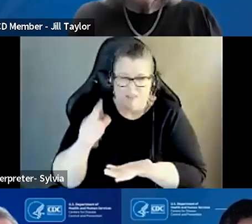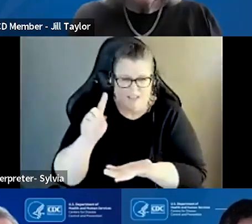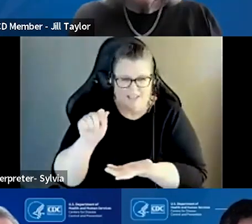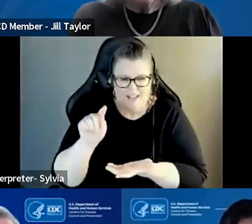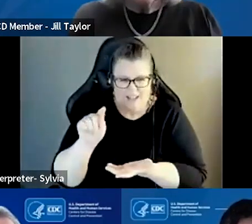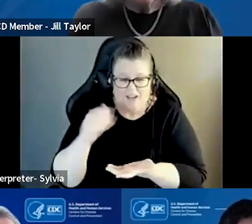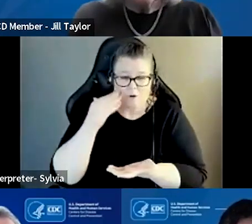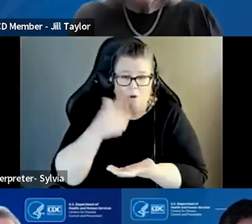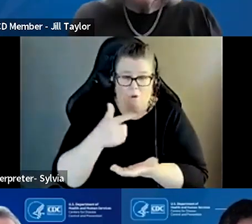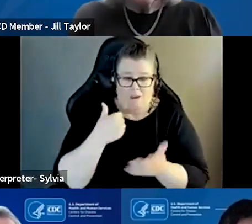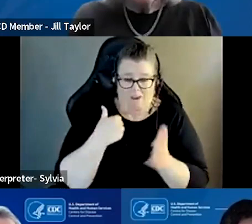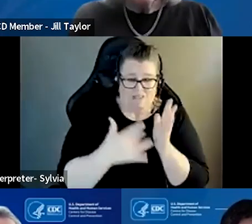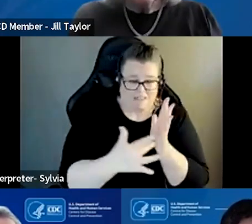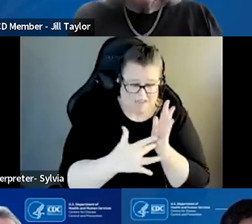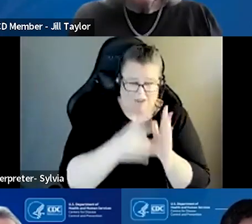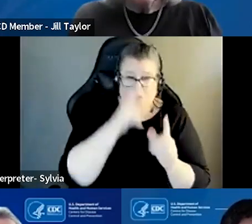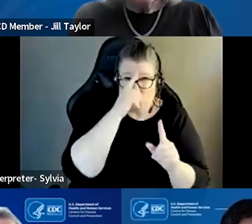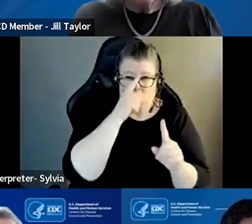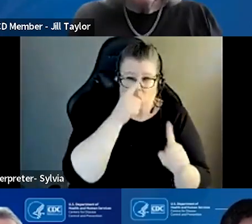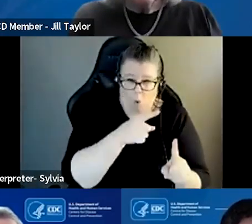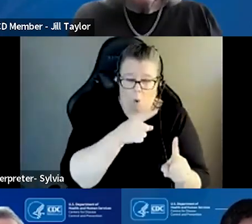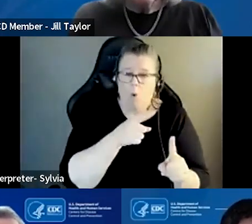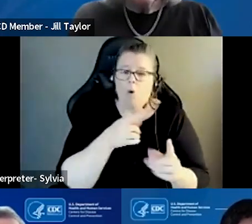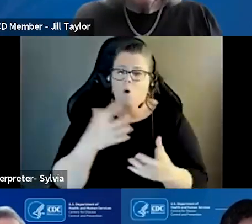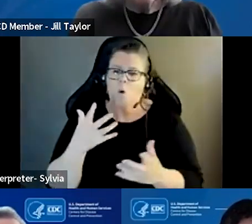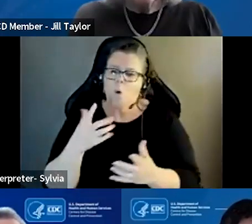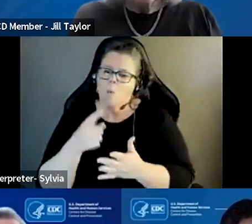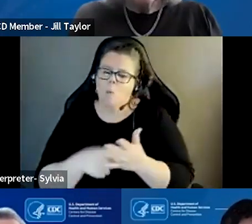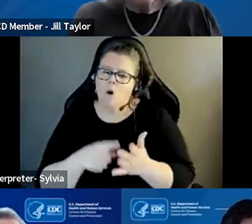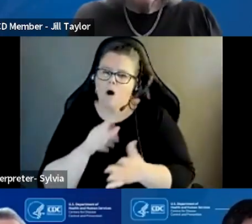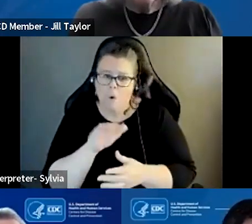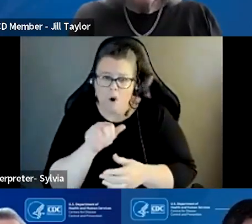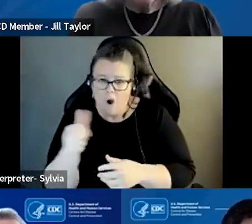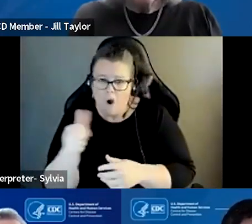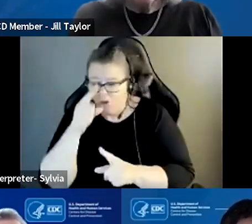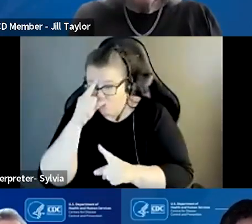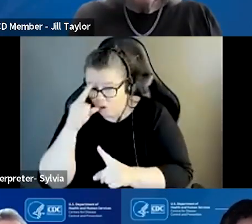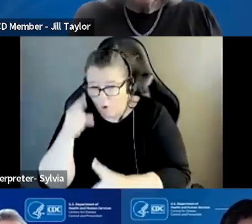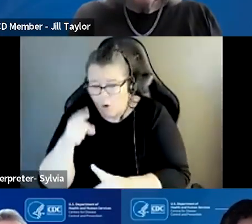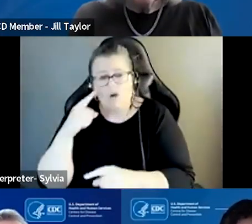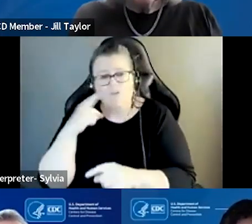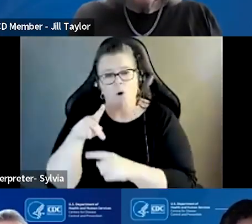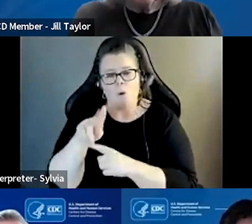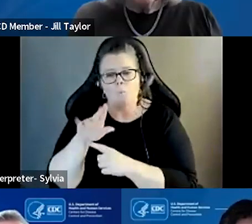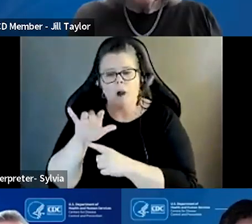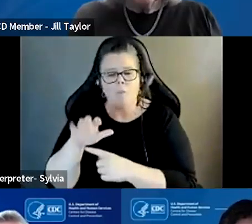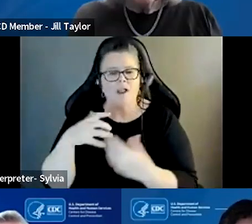do you have a set of goals for what the health -- or public health system can do? You know, people should be able